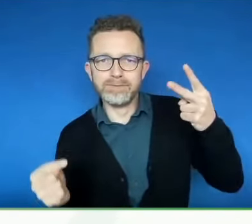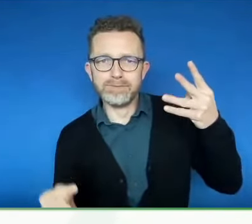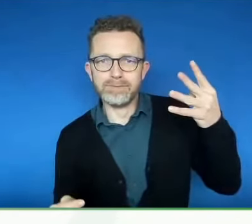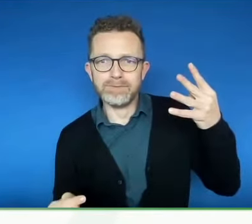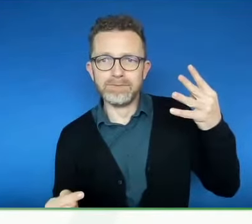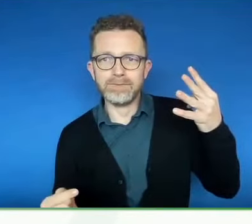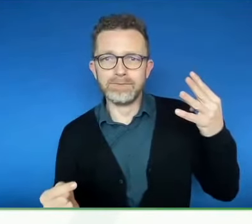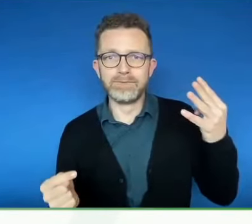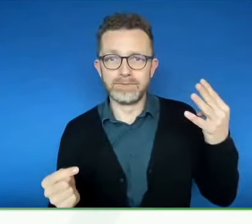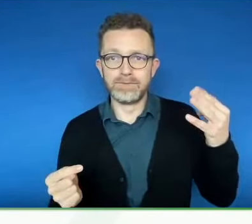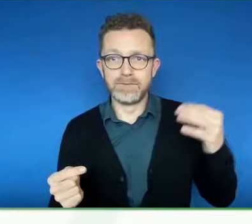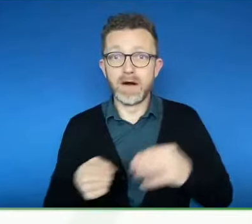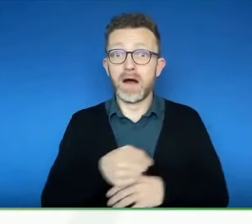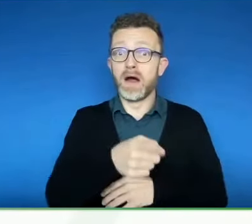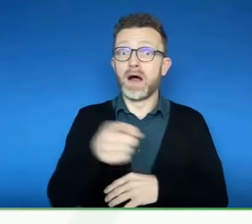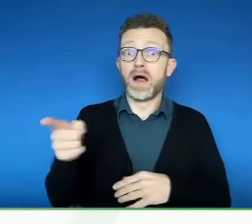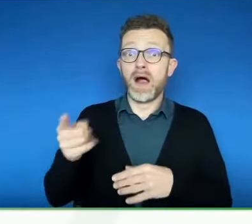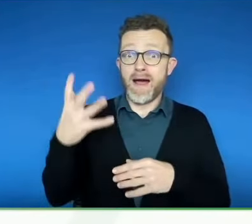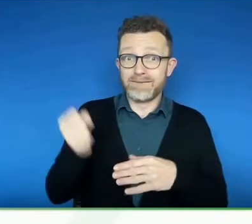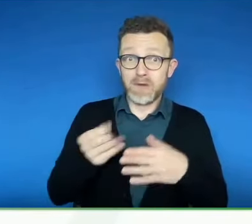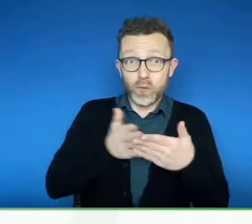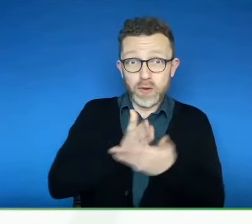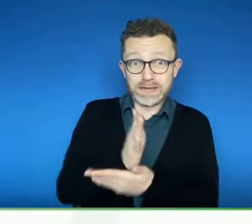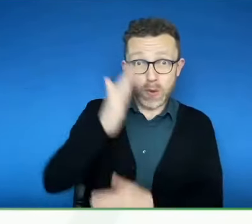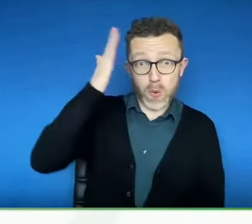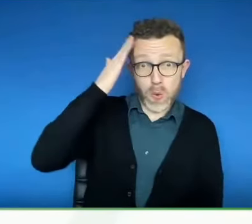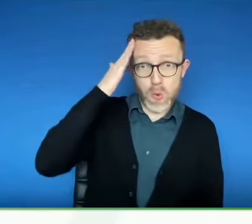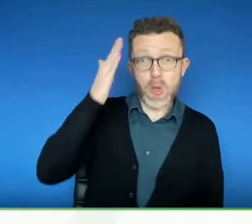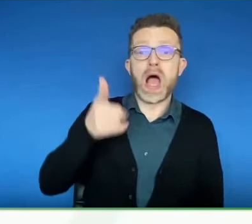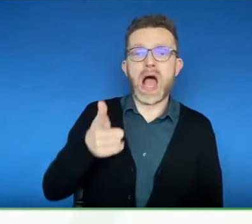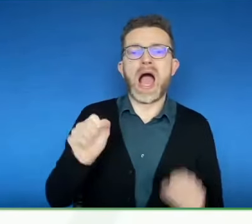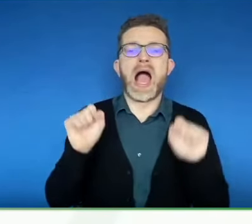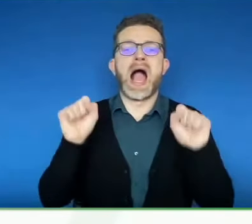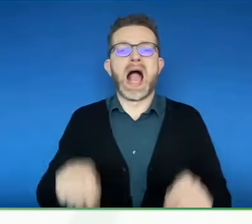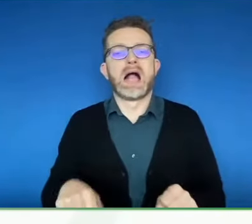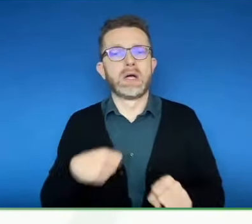Other than that we also develop other abilities such as leadership